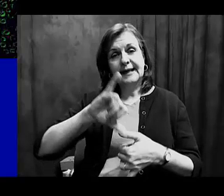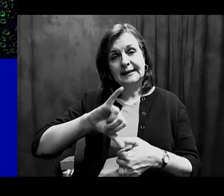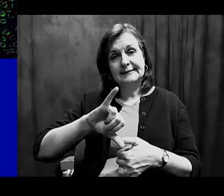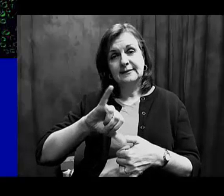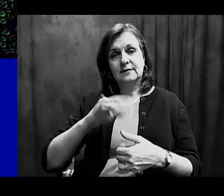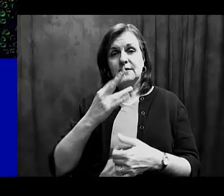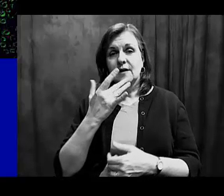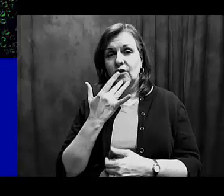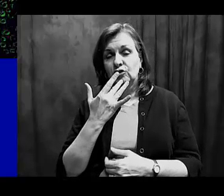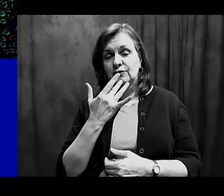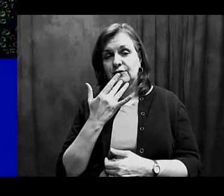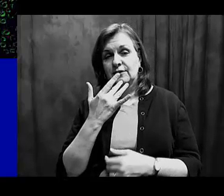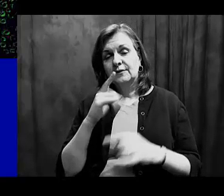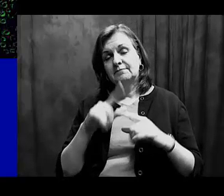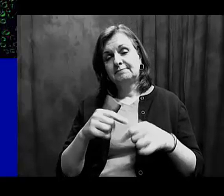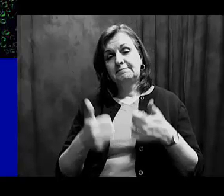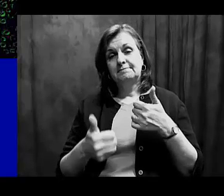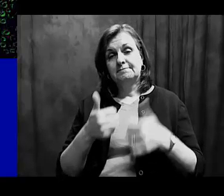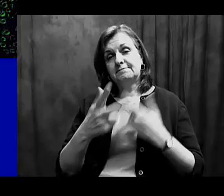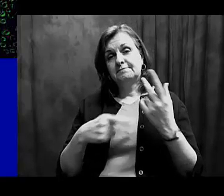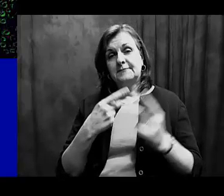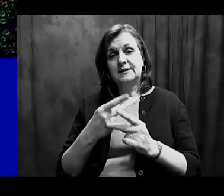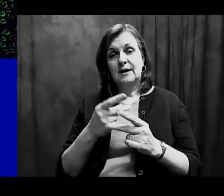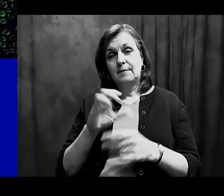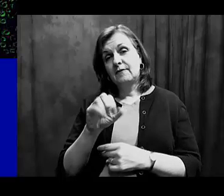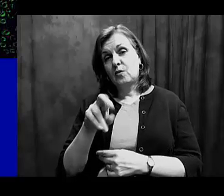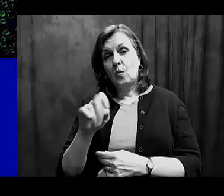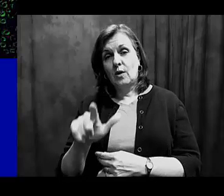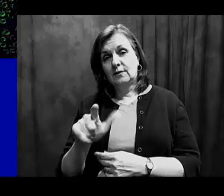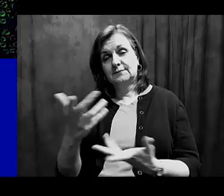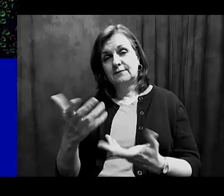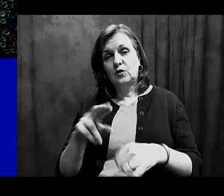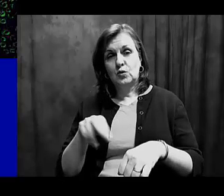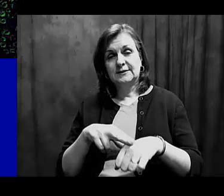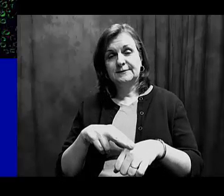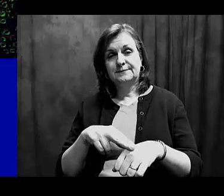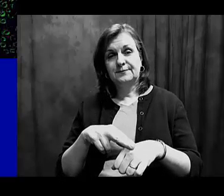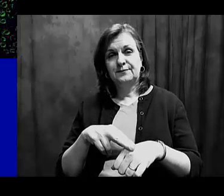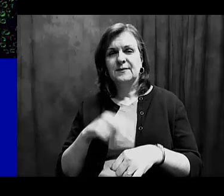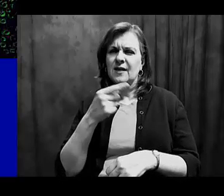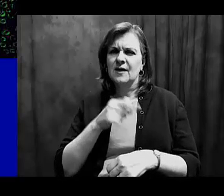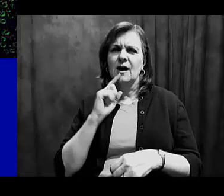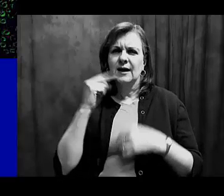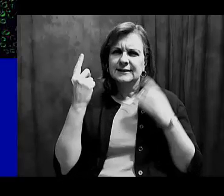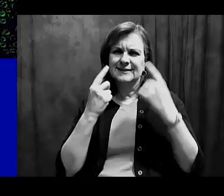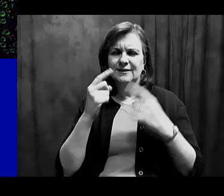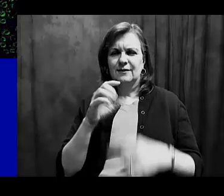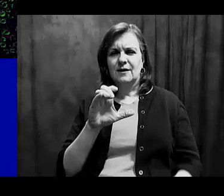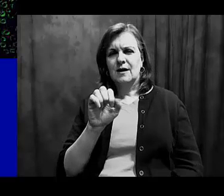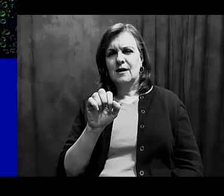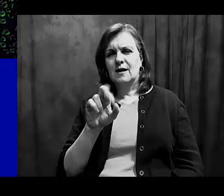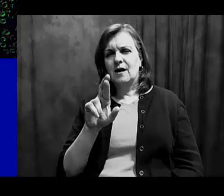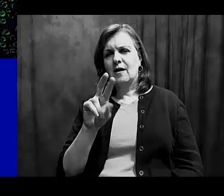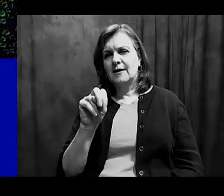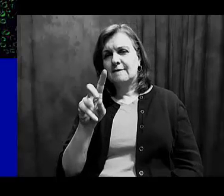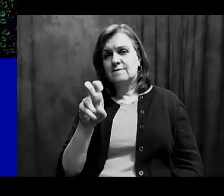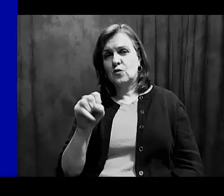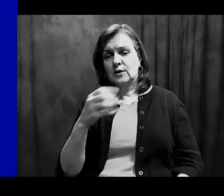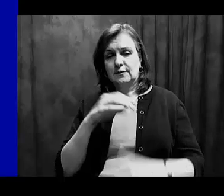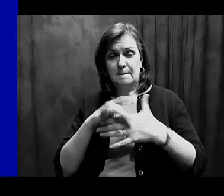may come in different shapes and sizes and colors depending on that type of coral that they are of course